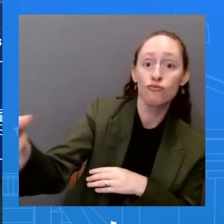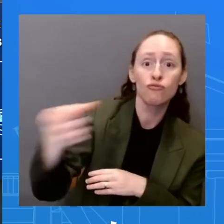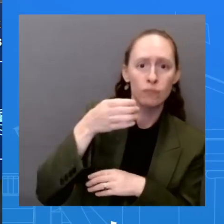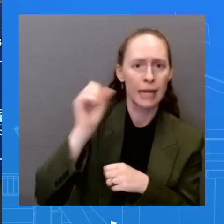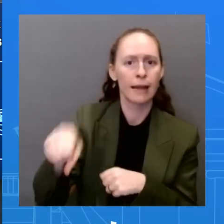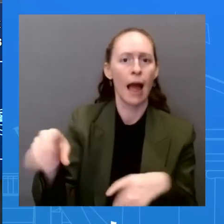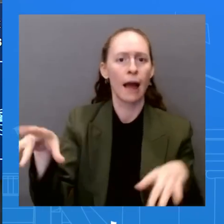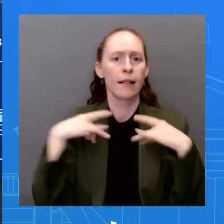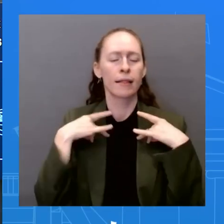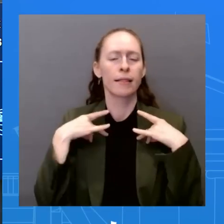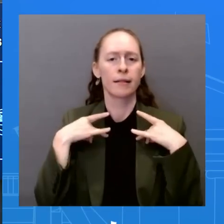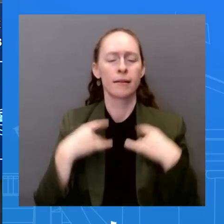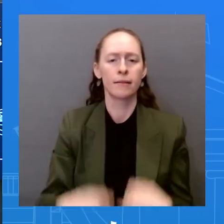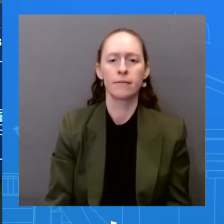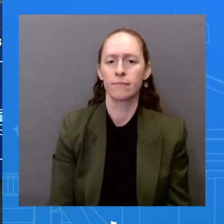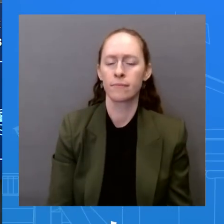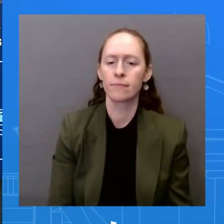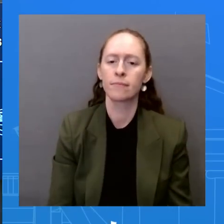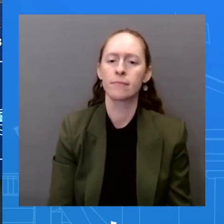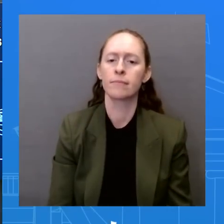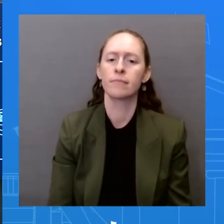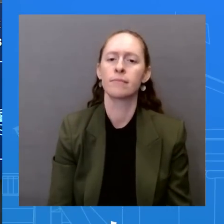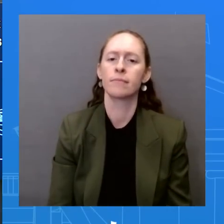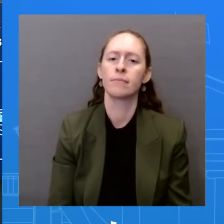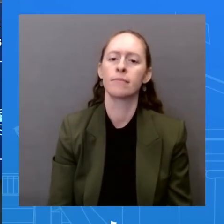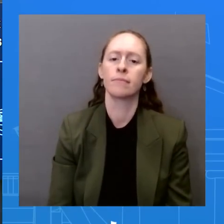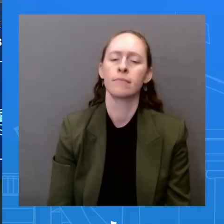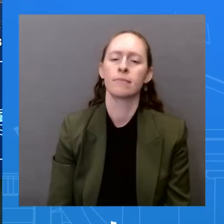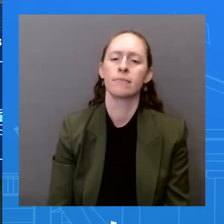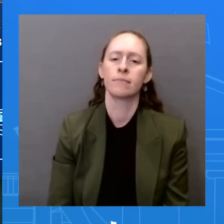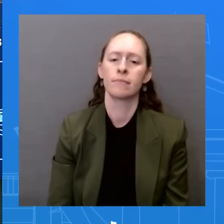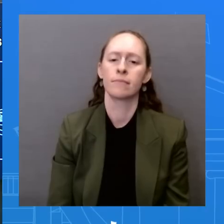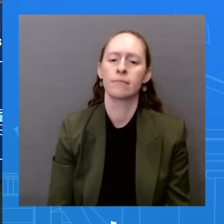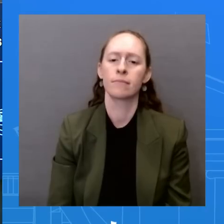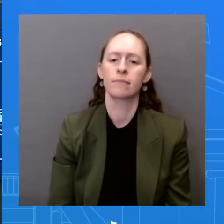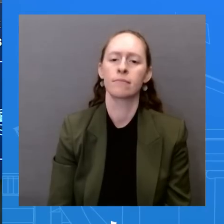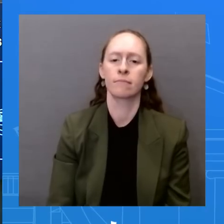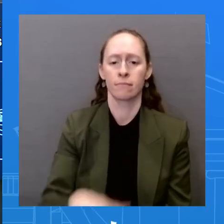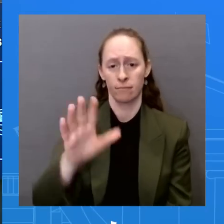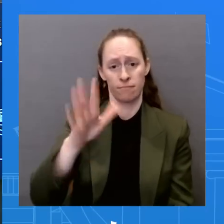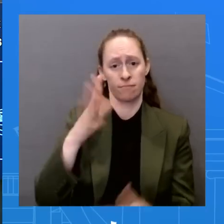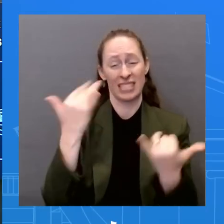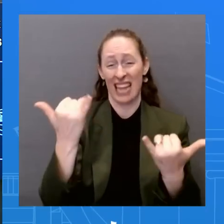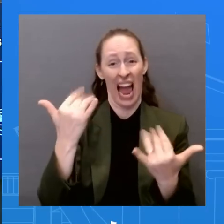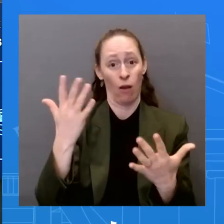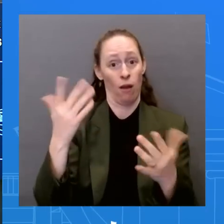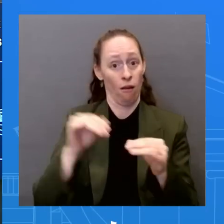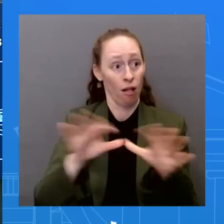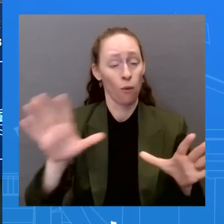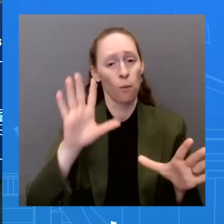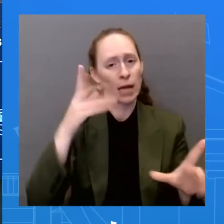if it's circulating in the community is really a critical part of the messaging while not generating, you know, inordinate concern